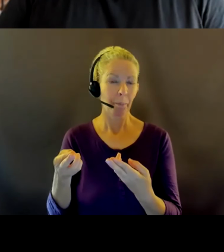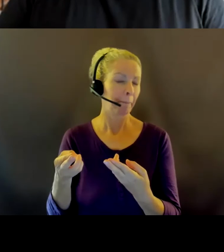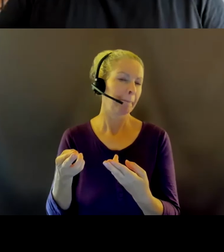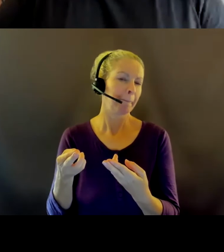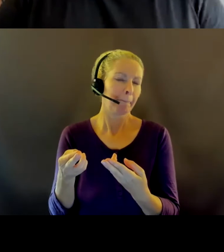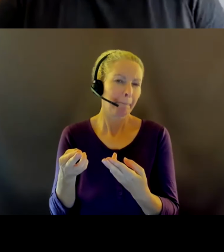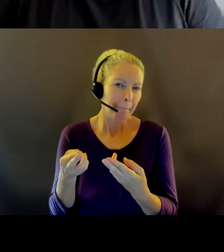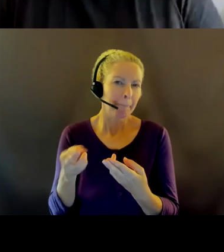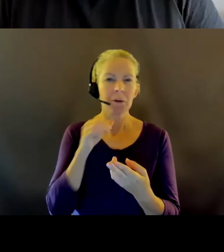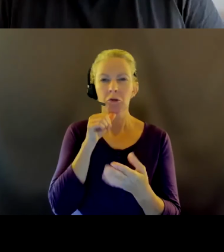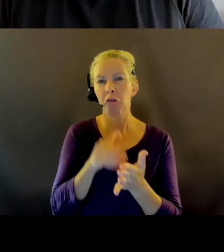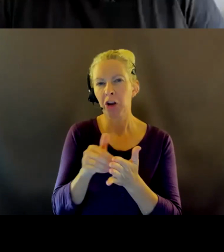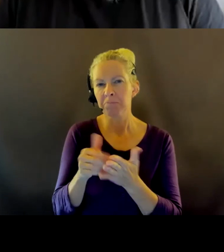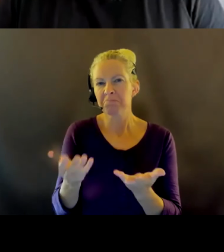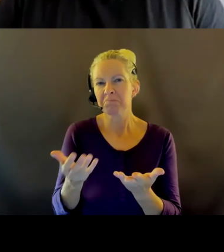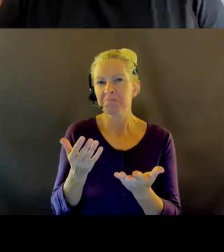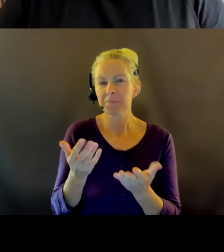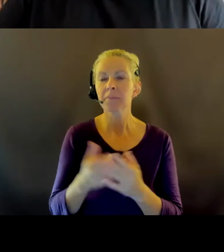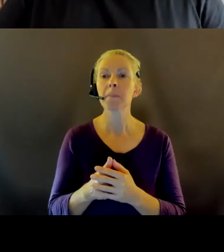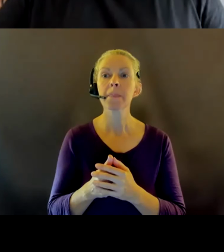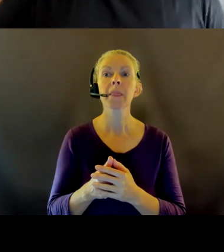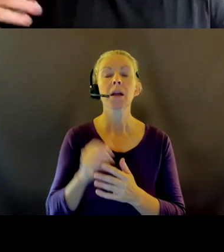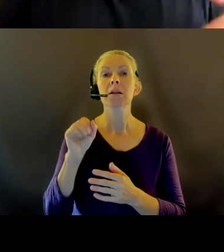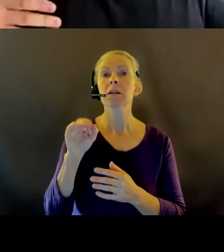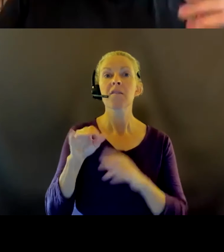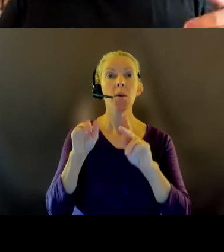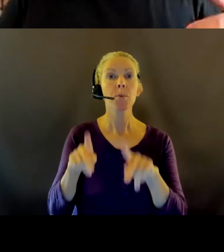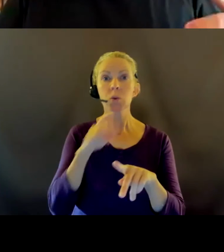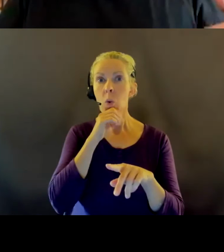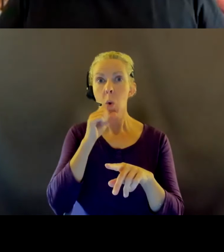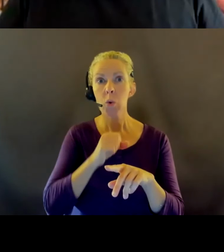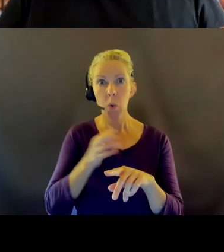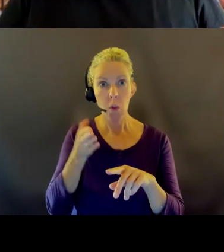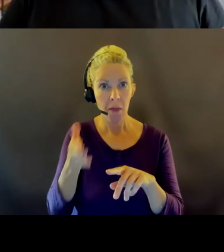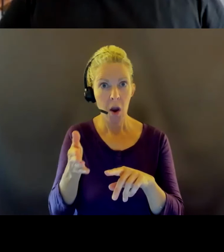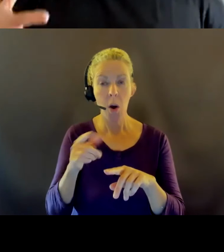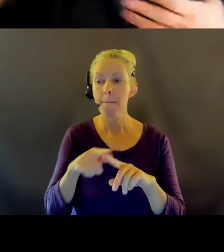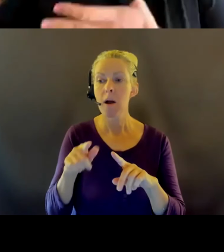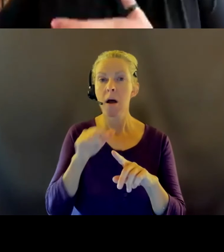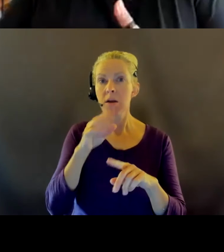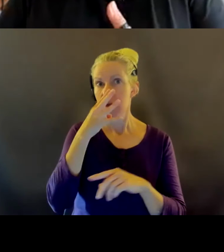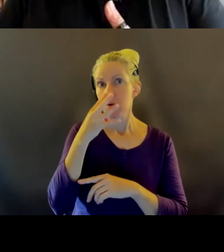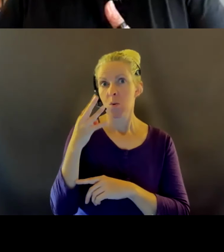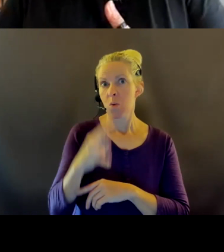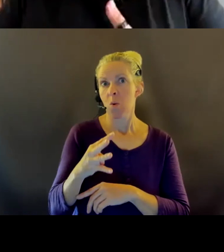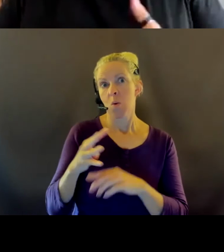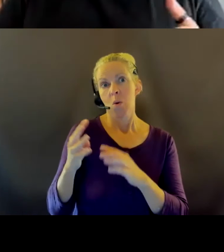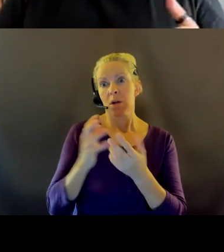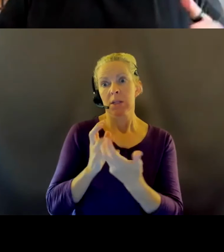But if you are paying attention to these accessibility implementations, they might not be accounted for.